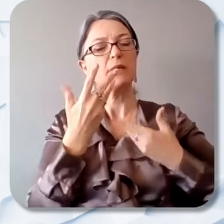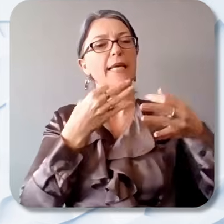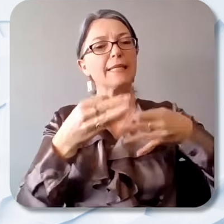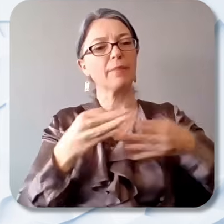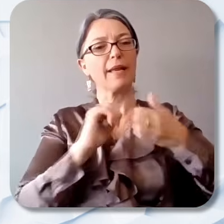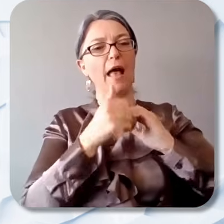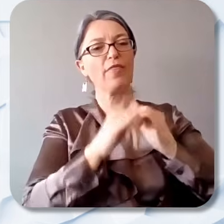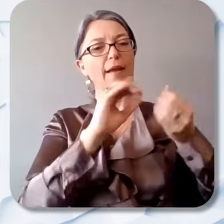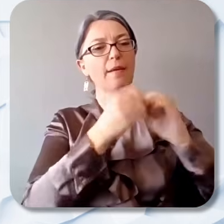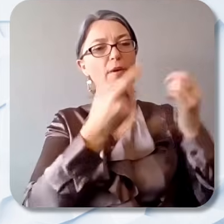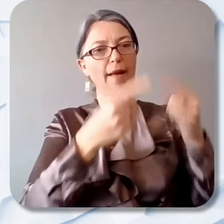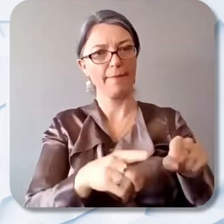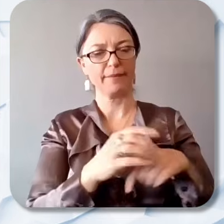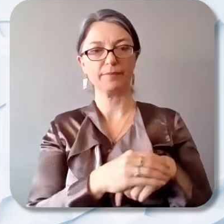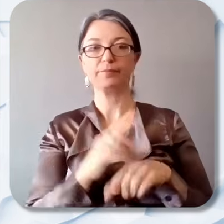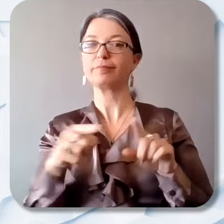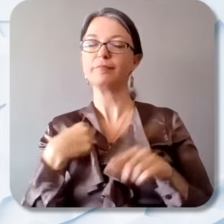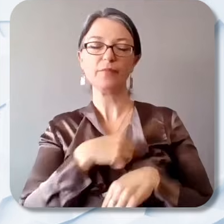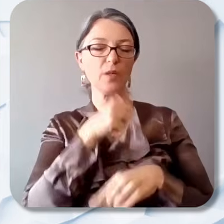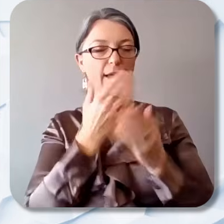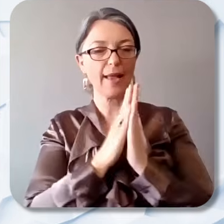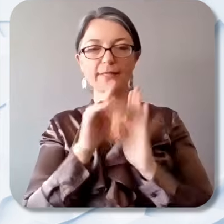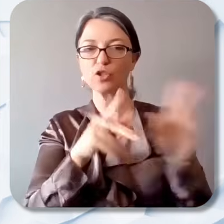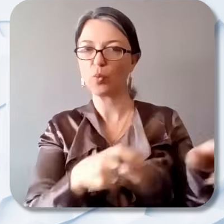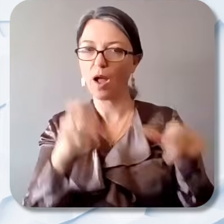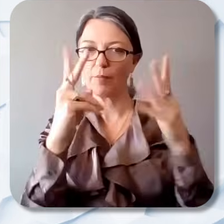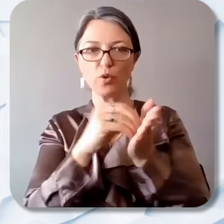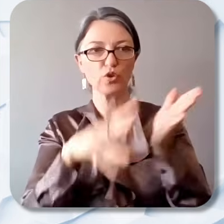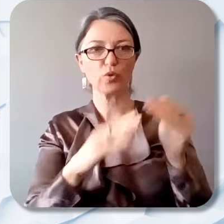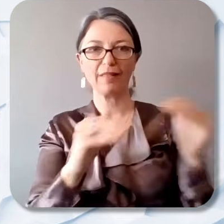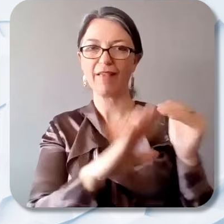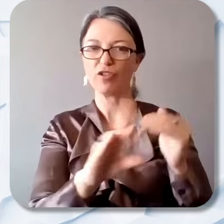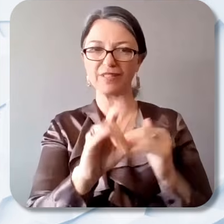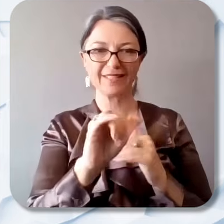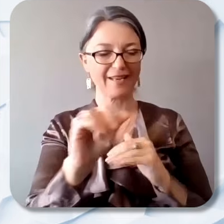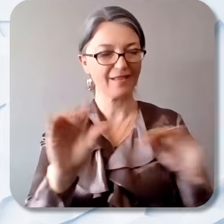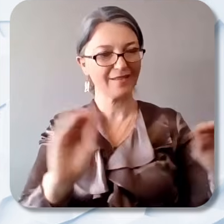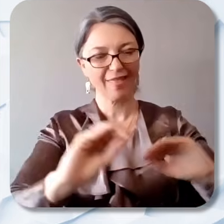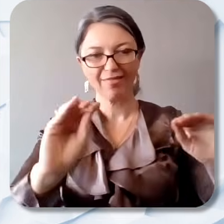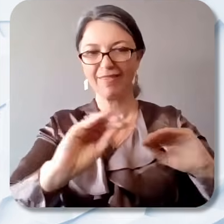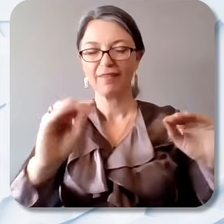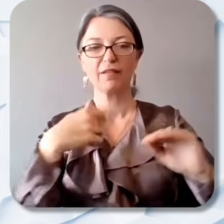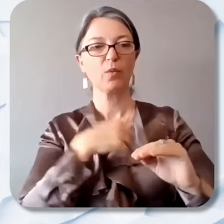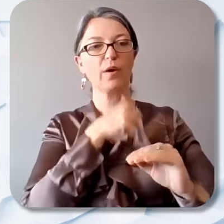So. But we're not asking you to upload student level data or to upload provider logs or any